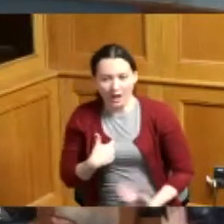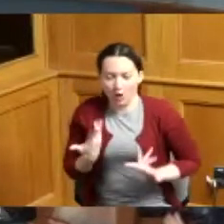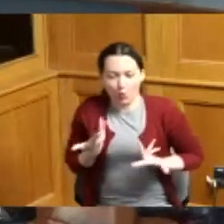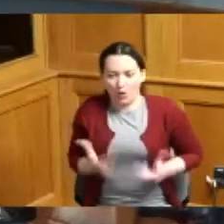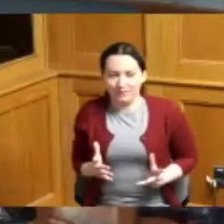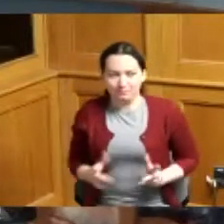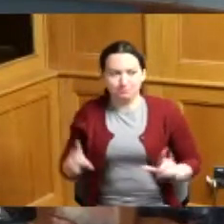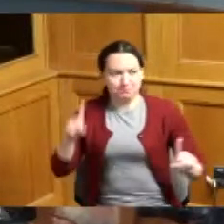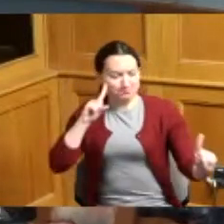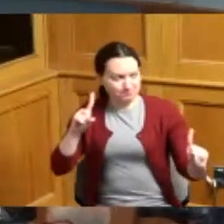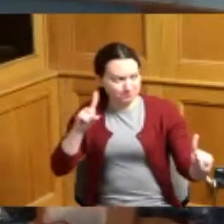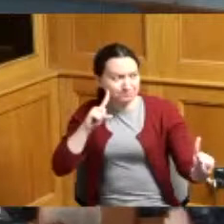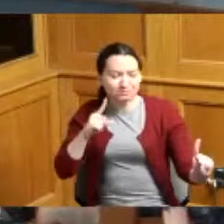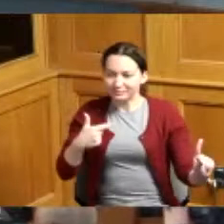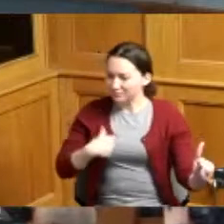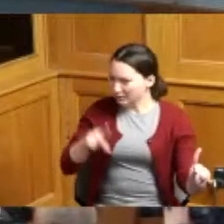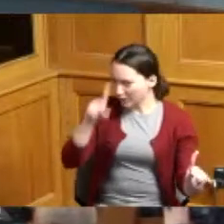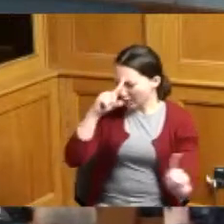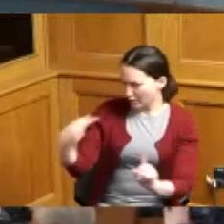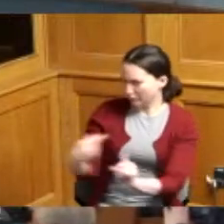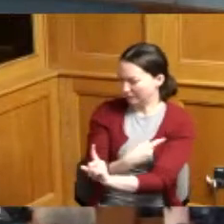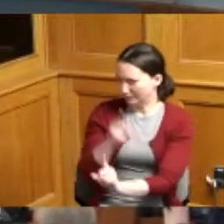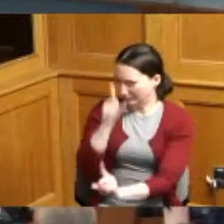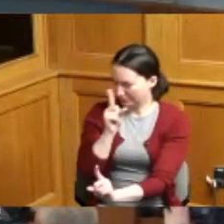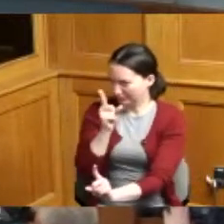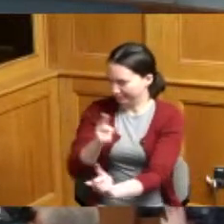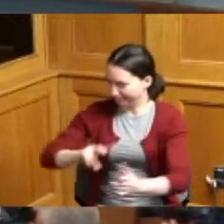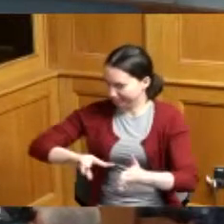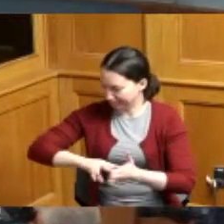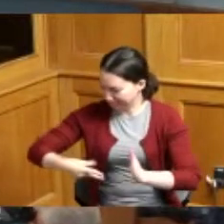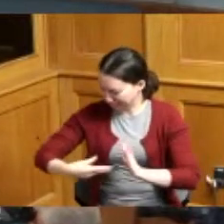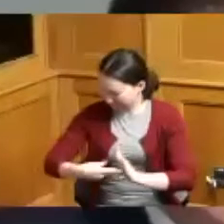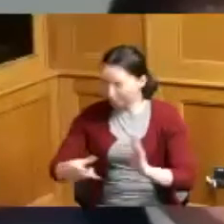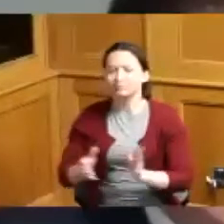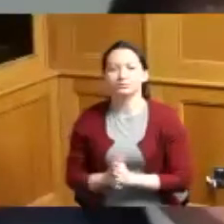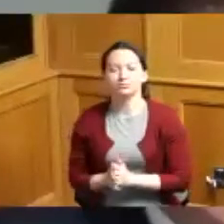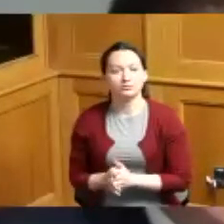to sound as if and I don't think this is the way it was intended to sound that we've got a 46